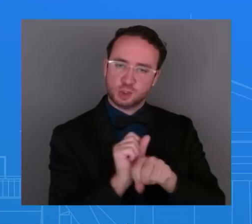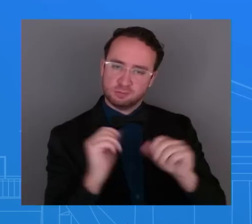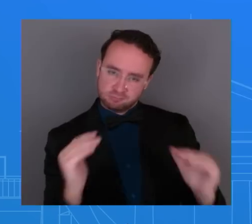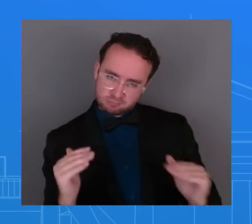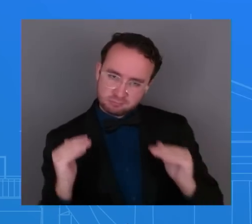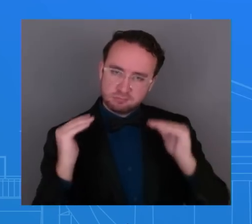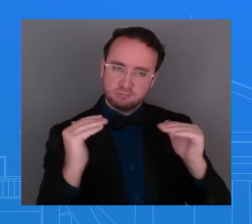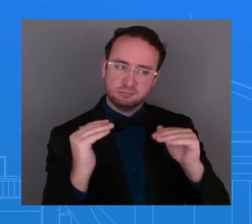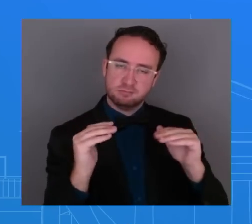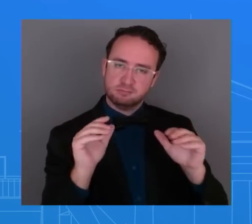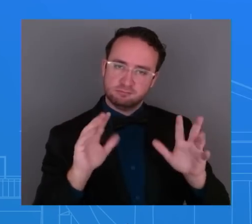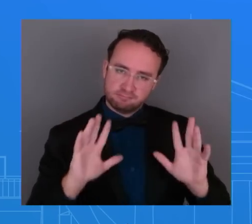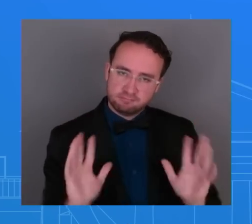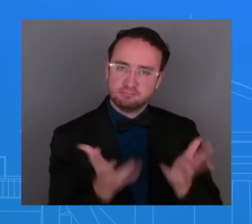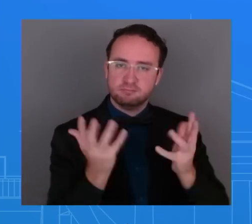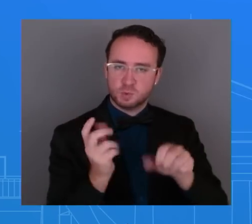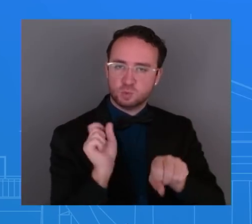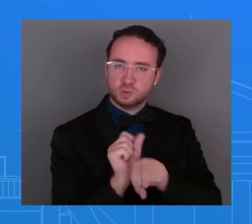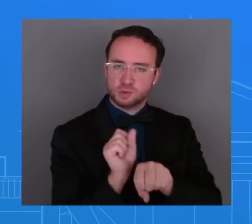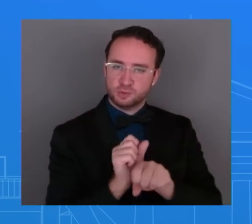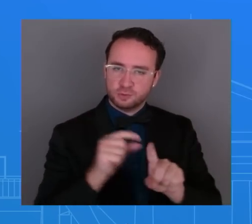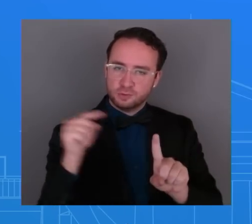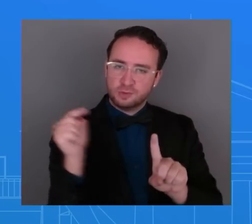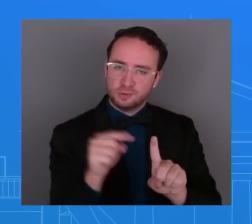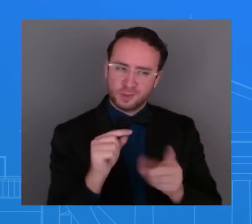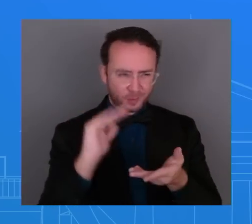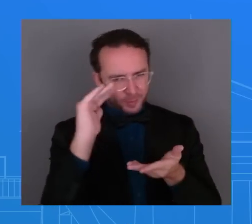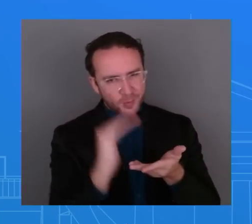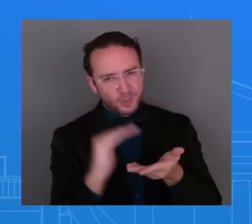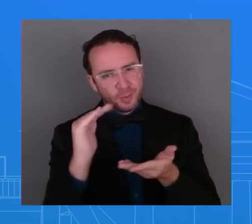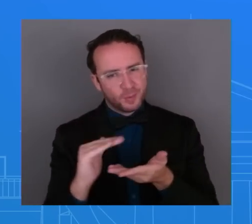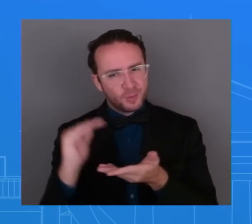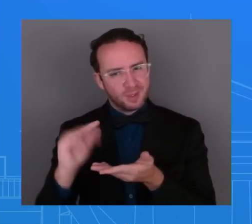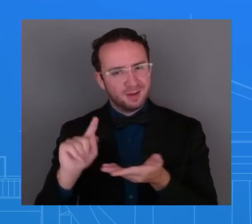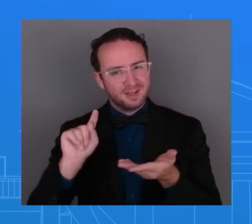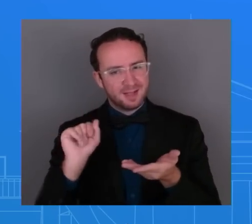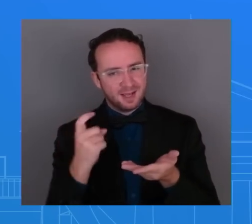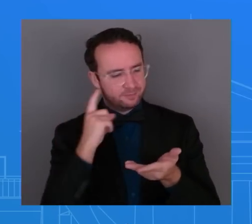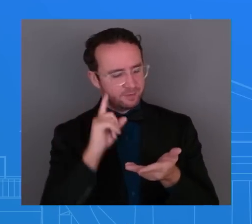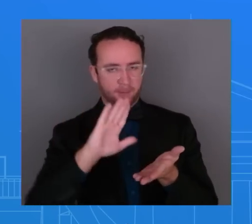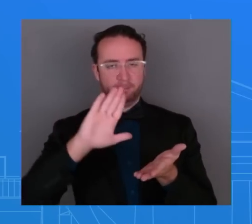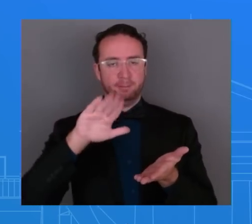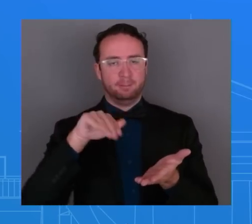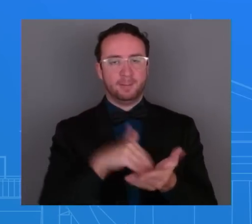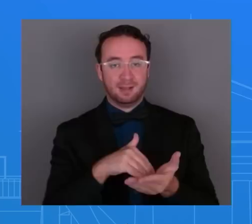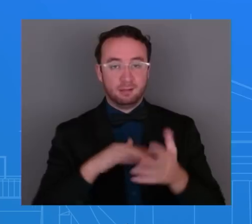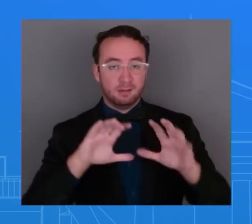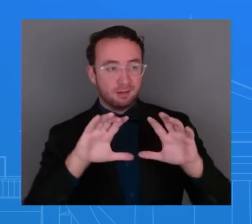making sure that middle-class families are put first, not billionaires and corporations. That is something that they've been very clear about.